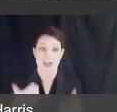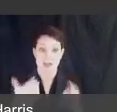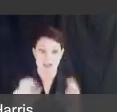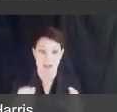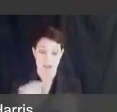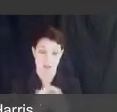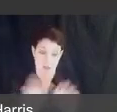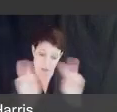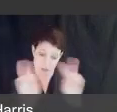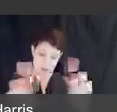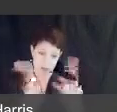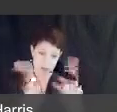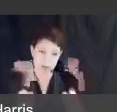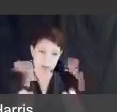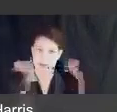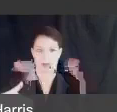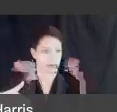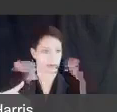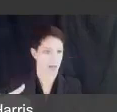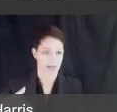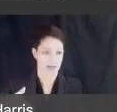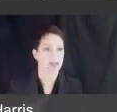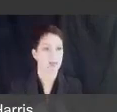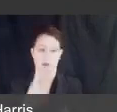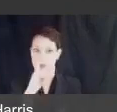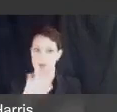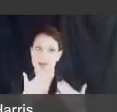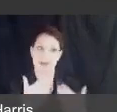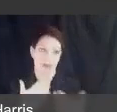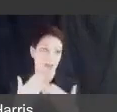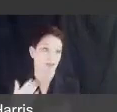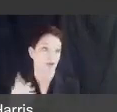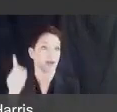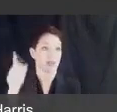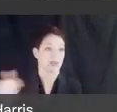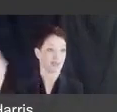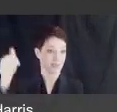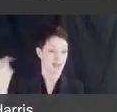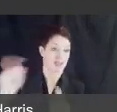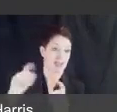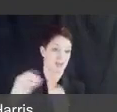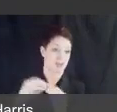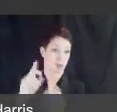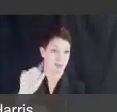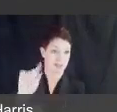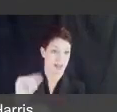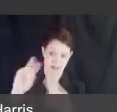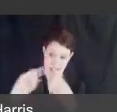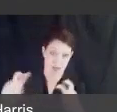that data but we're extremely grateful that they have made more data available to us. [Reporter] Thank you.